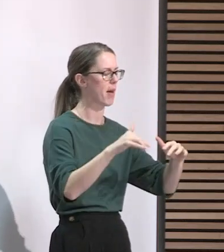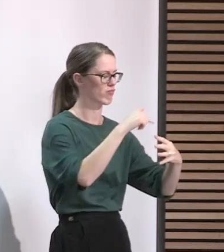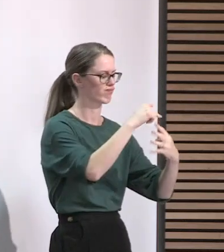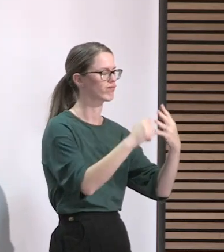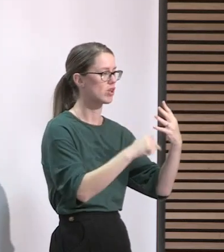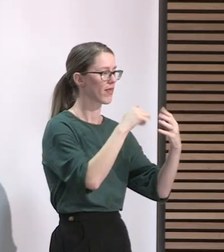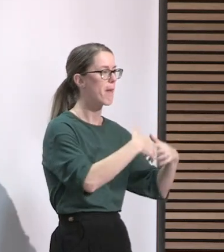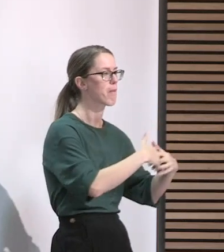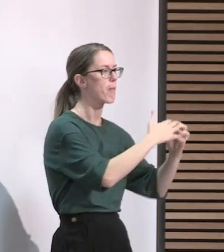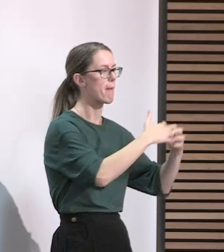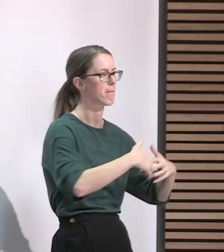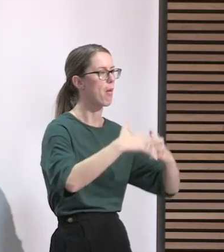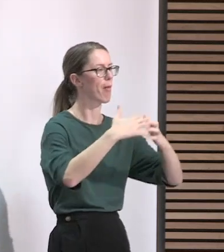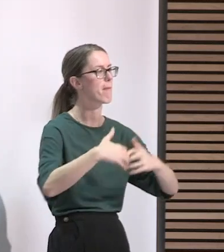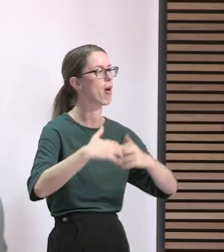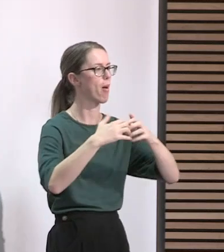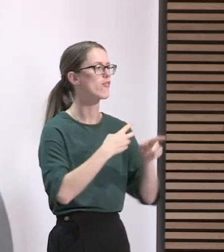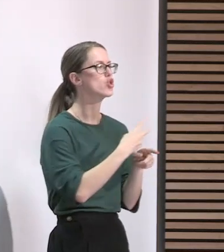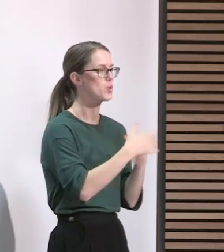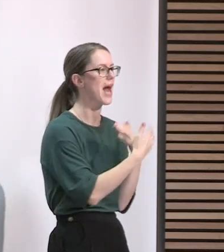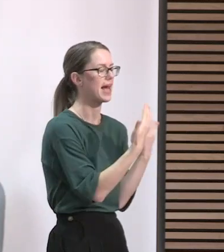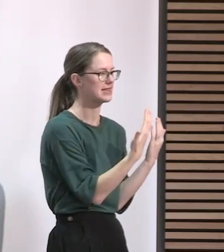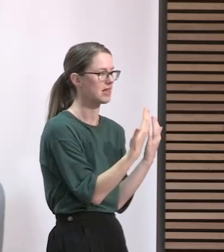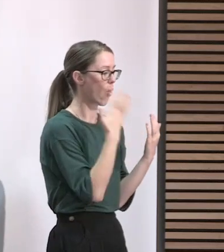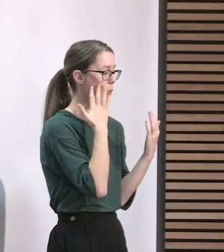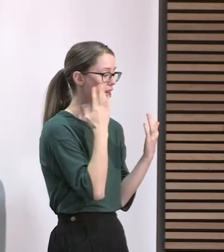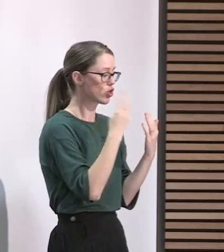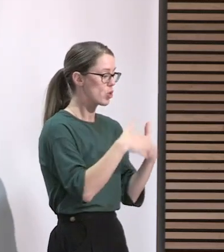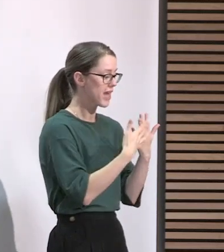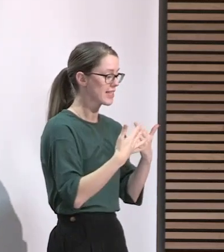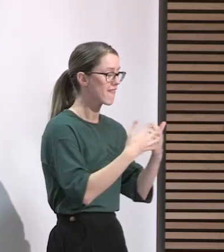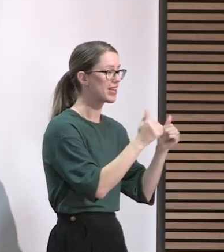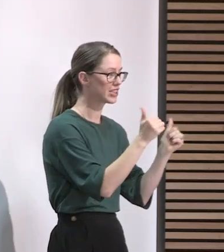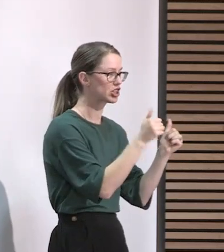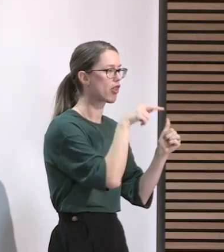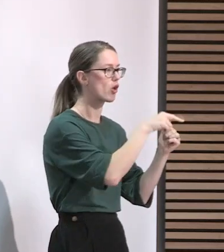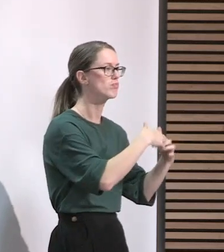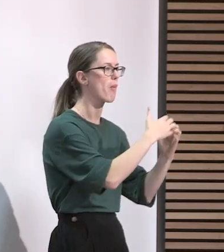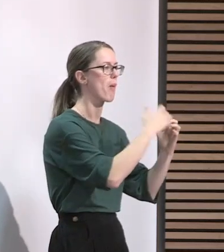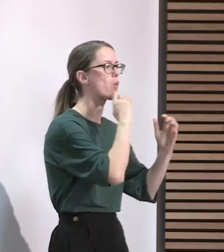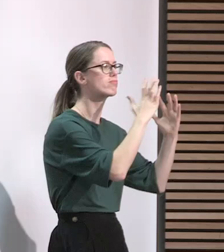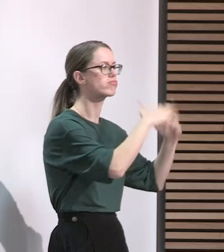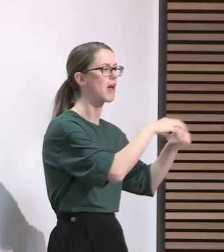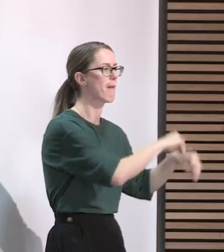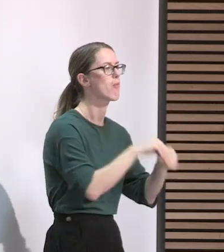Takahemonu, the Tongan Methodist Church, and Mount Smart Stadium. These